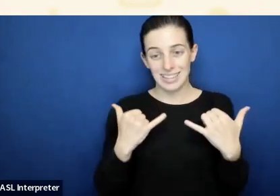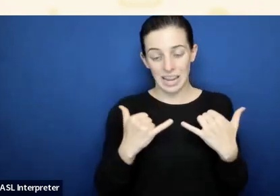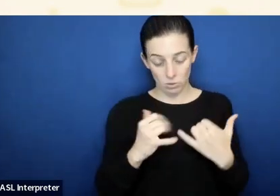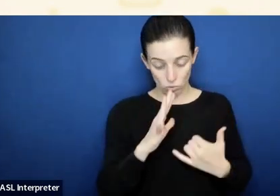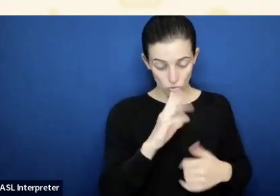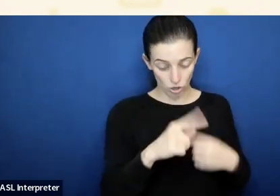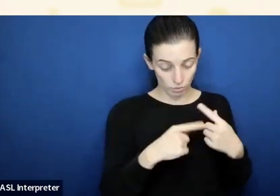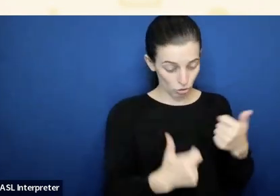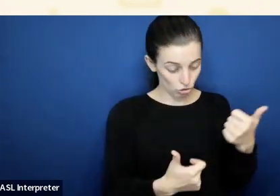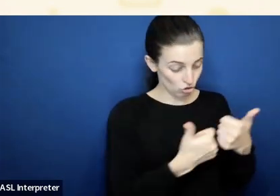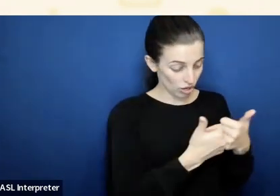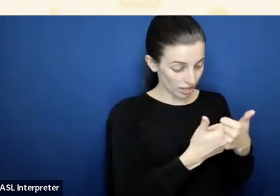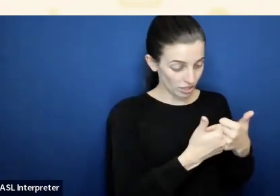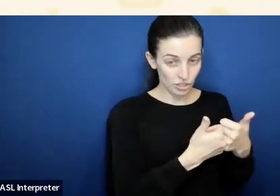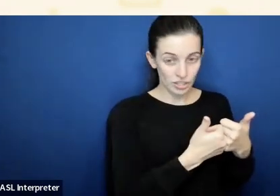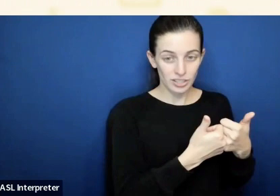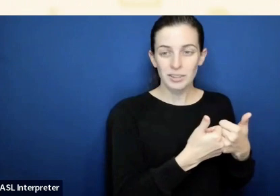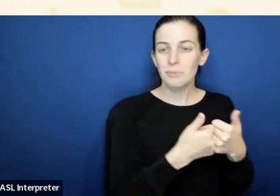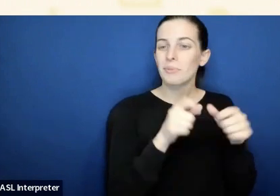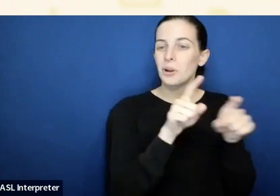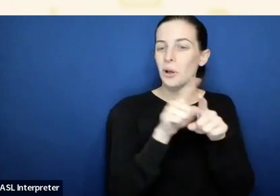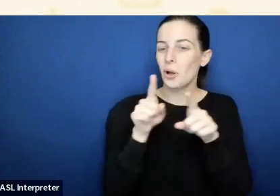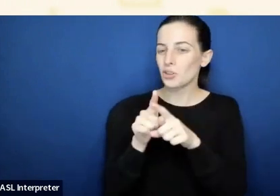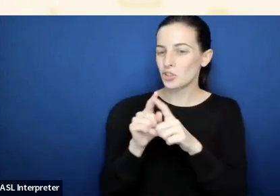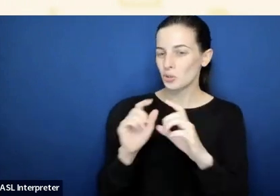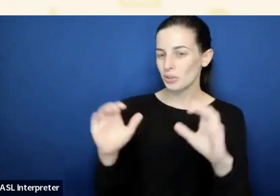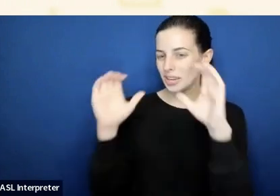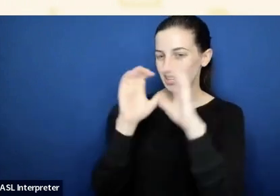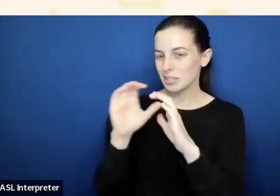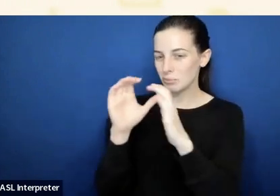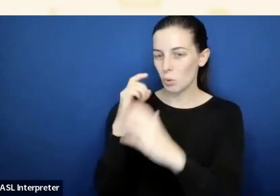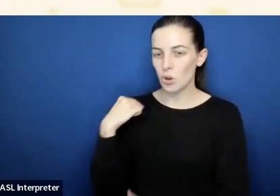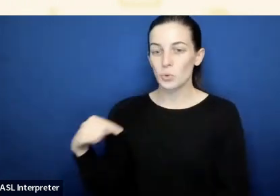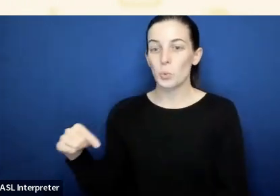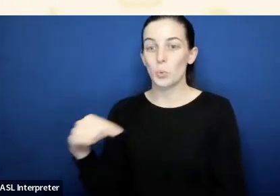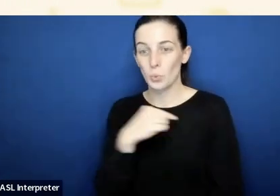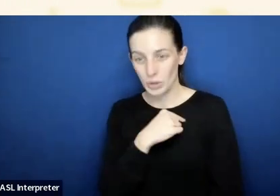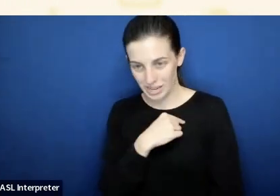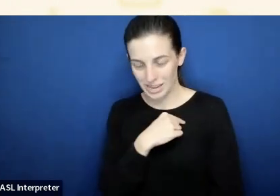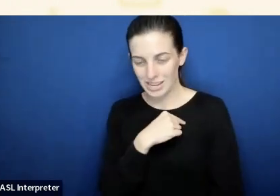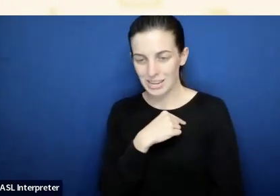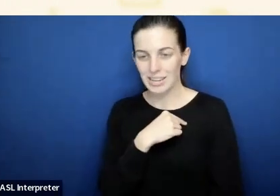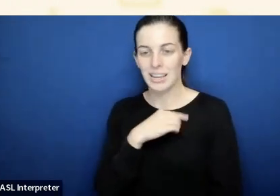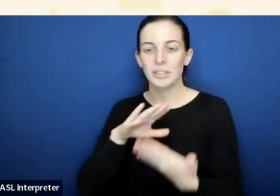but also explore how we as a community can evolve, adapt,